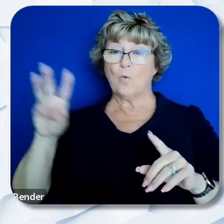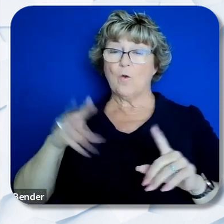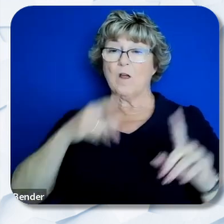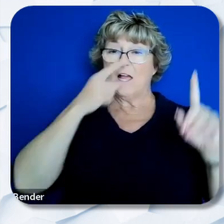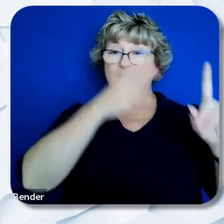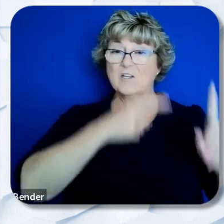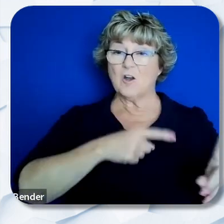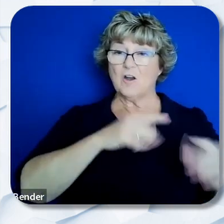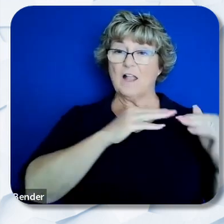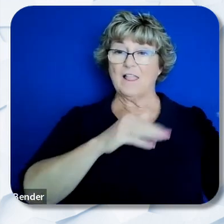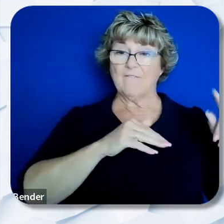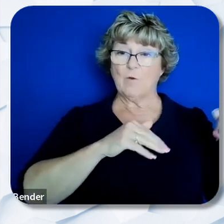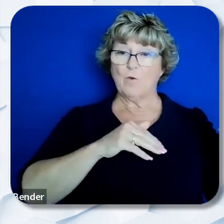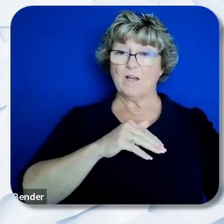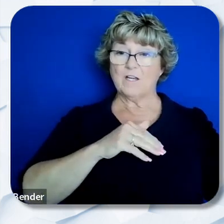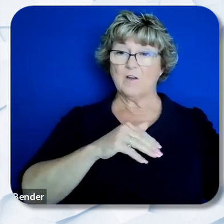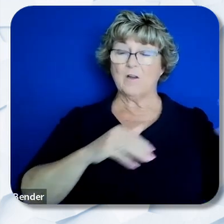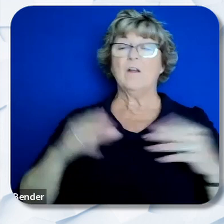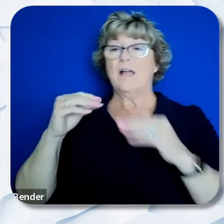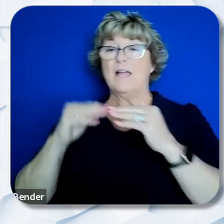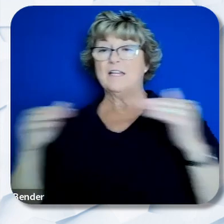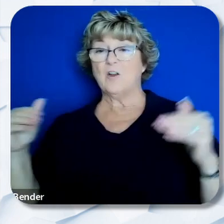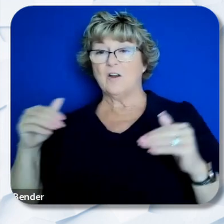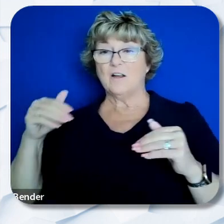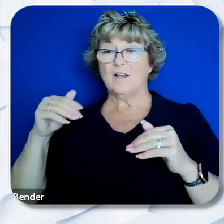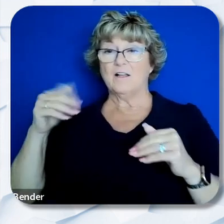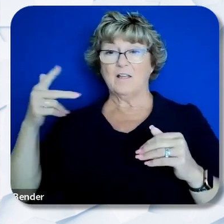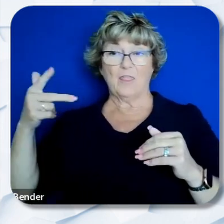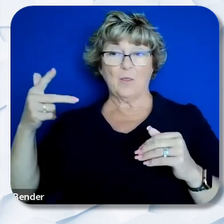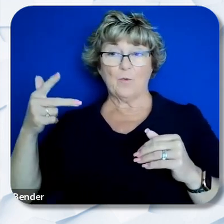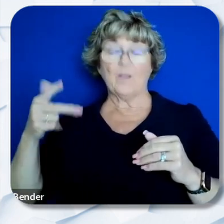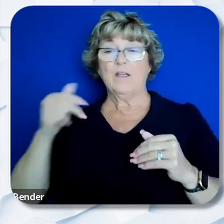Level 1 and 2 monitoring and the Targeted Level 3. So we would direct you to the Targeted